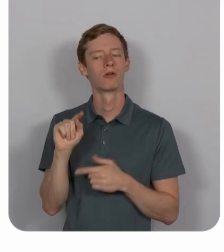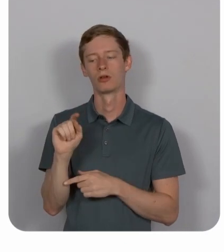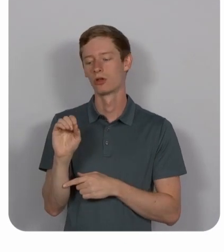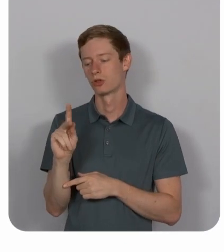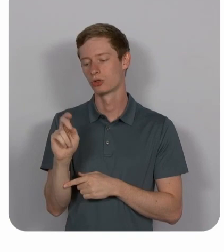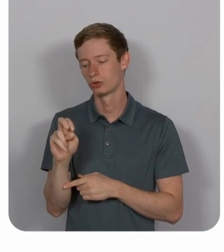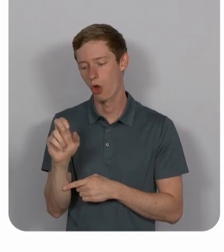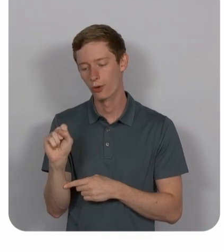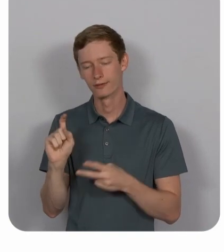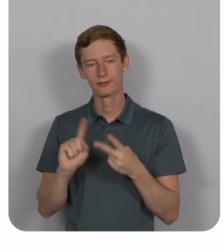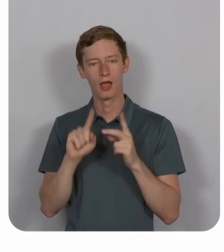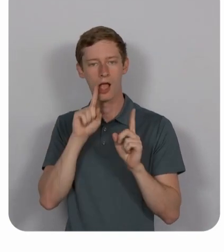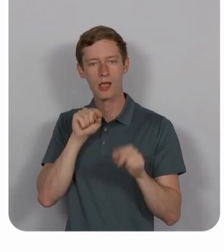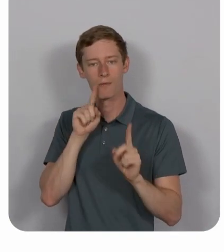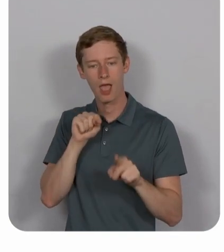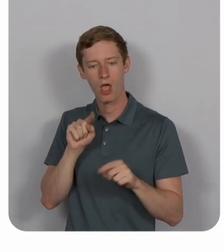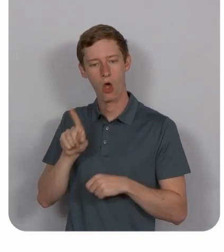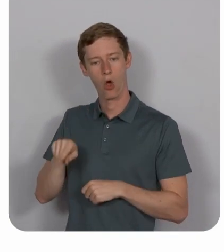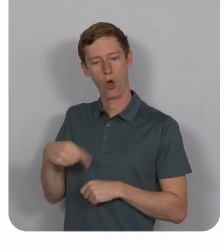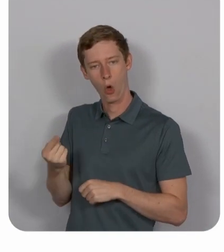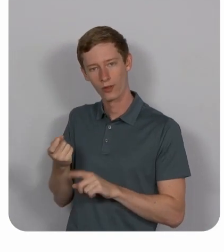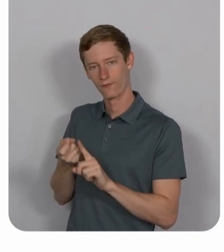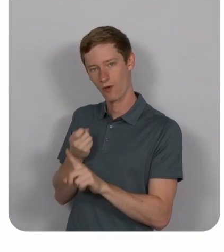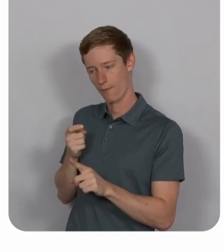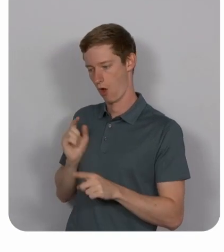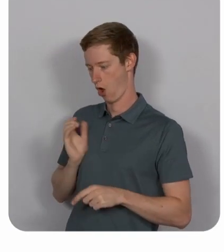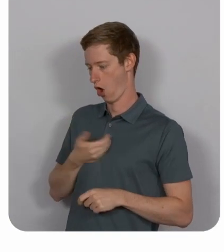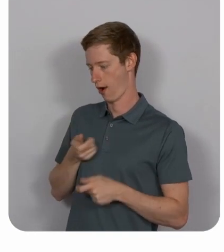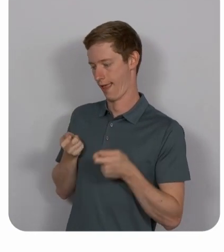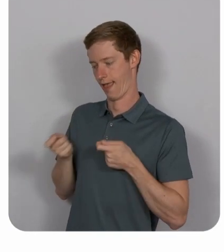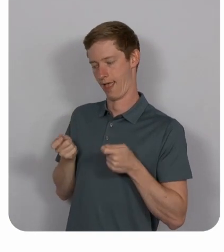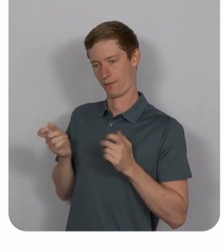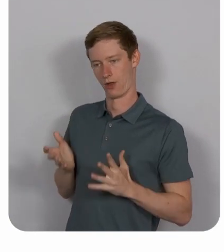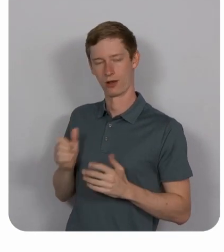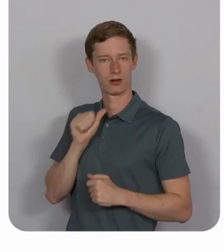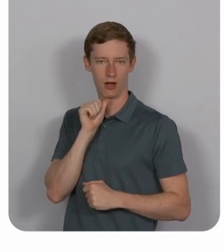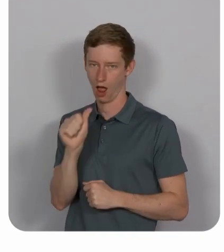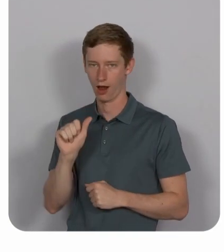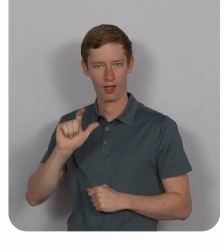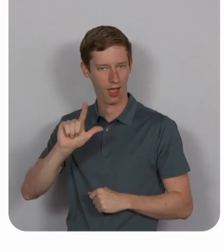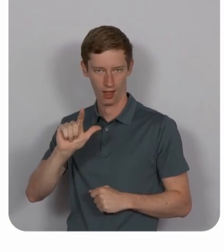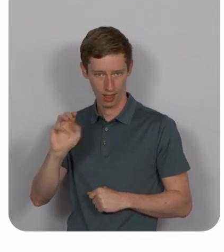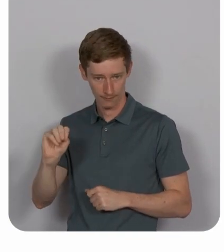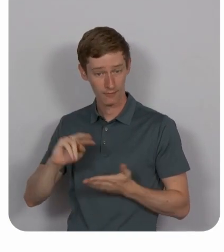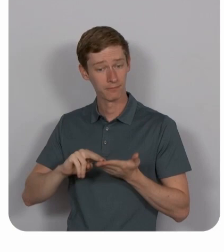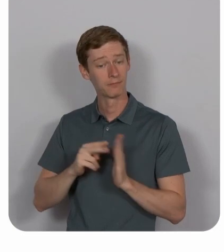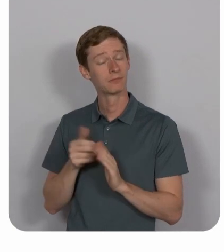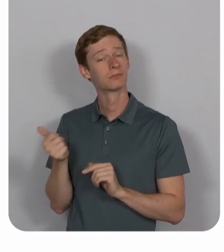a set of commands that would be executed by our admin and not by the large language model. The model's job would simply be to determine